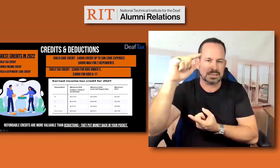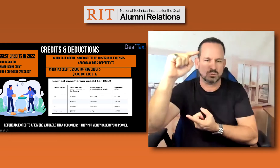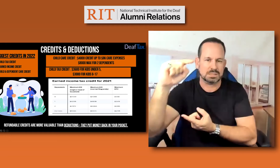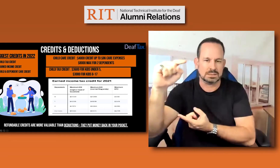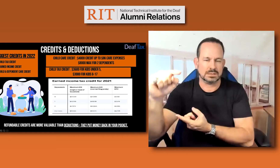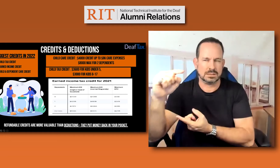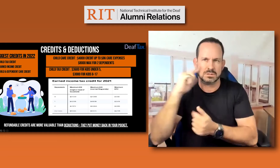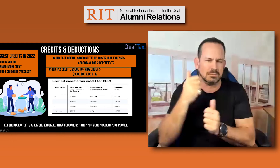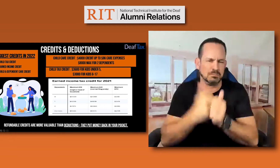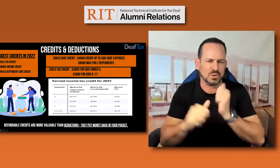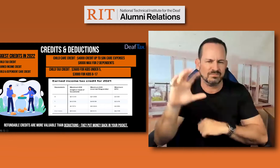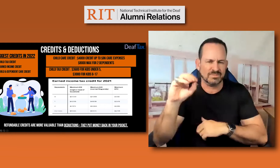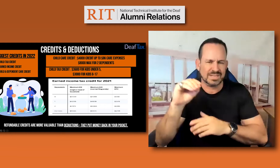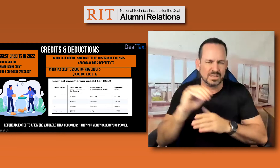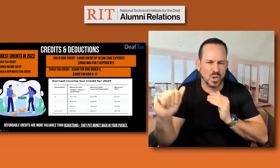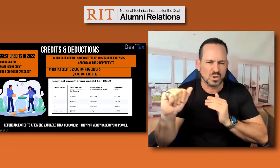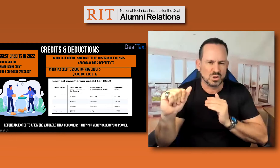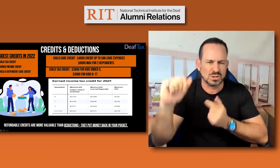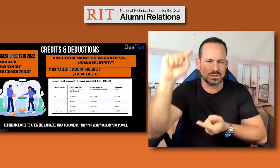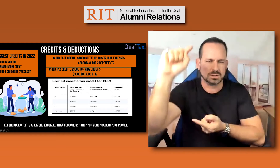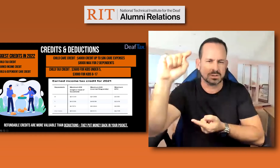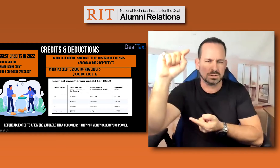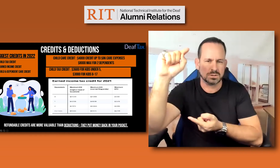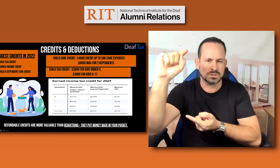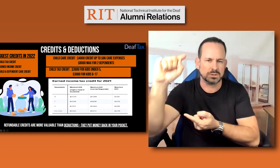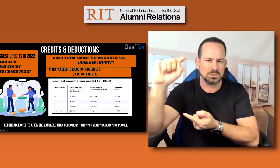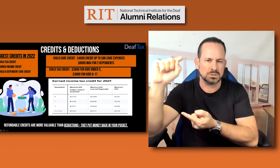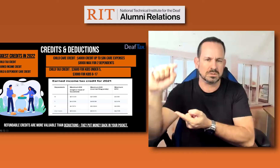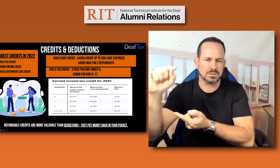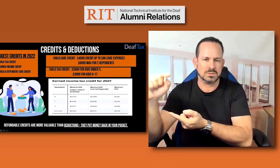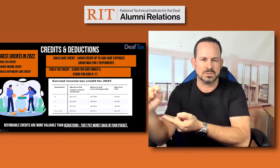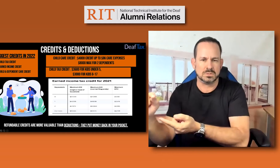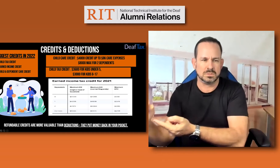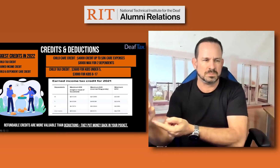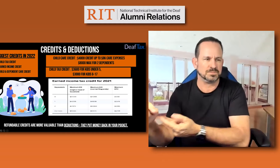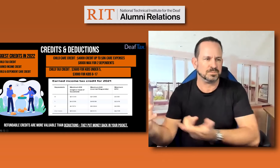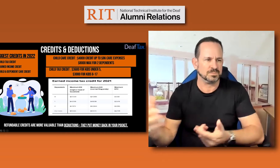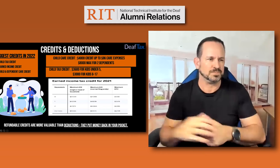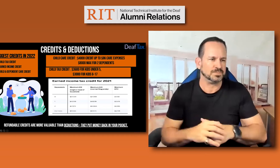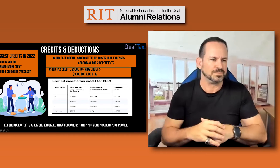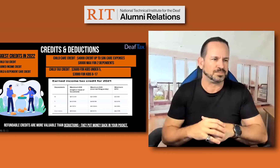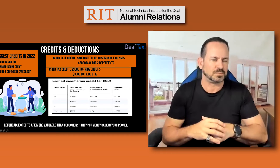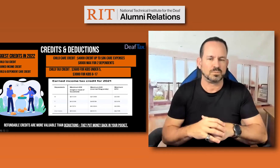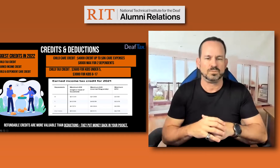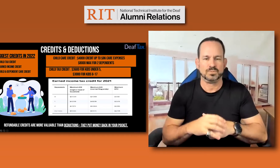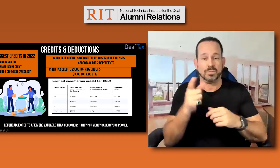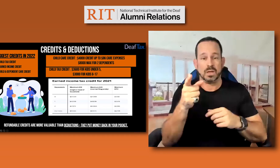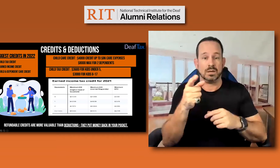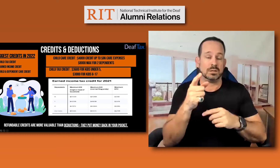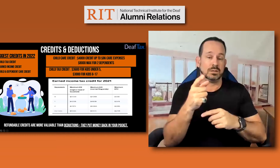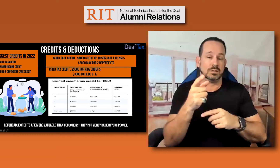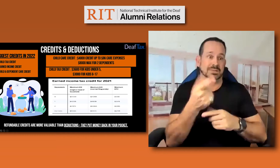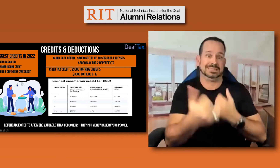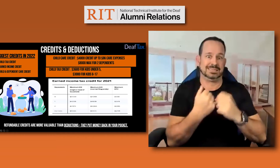As you max out your income, EITC will reduce.